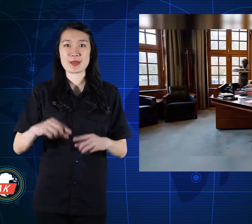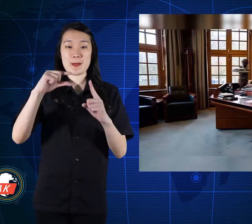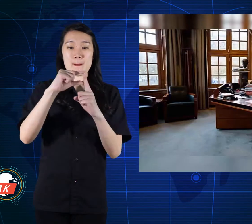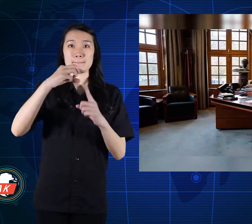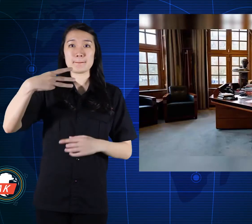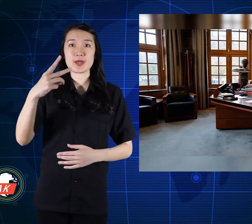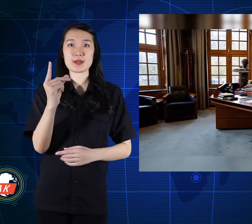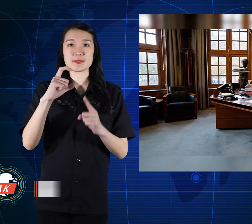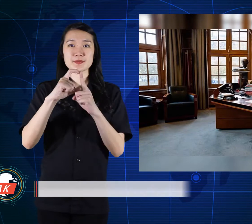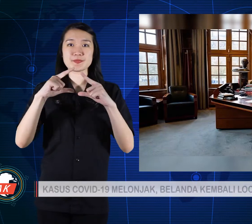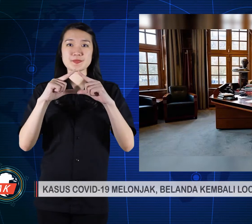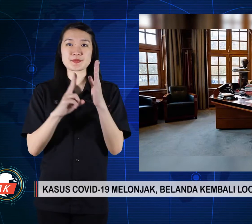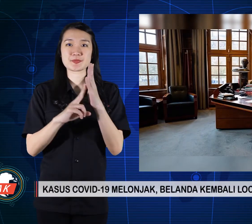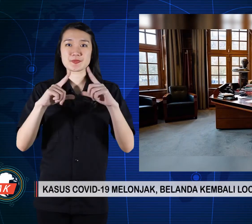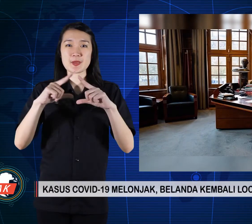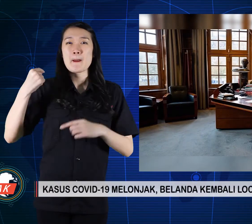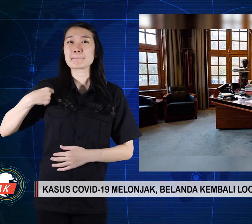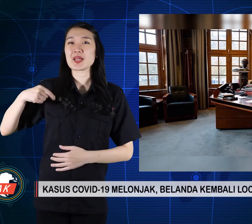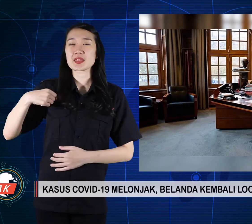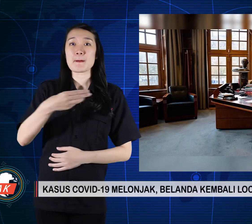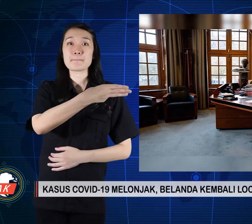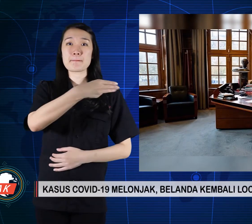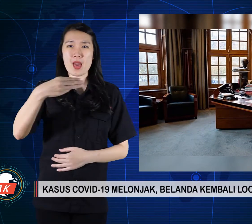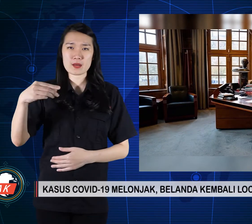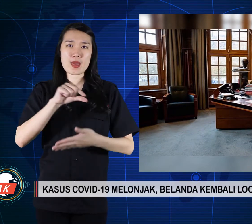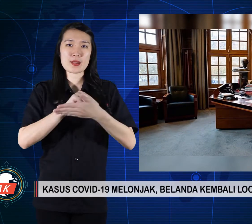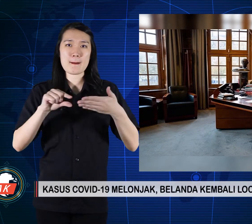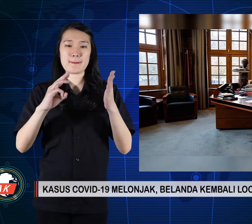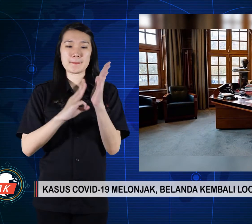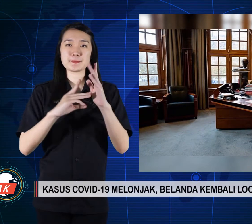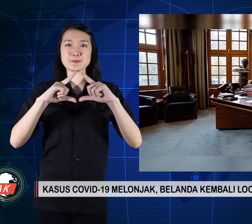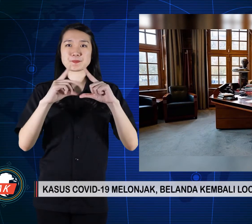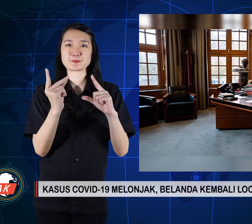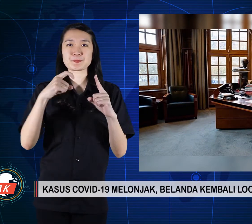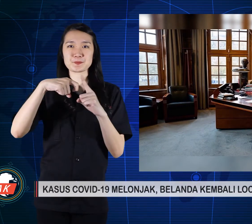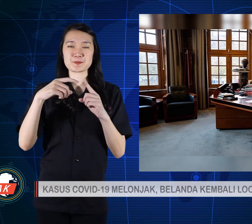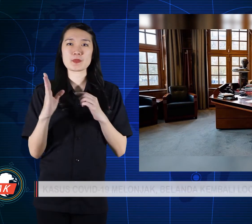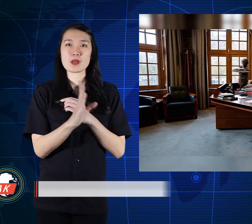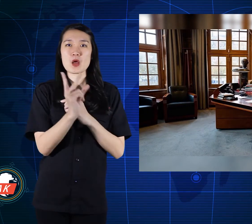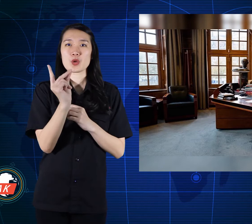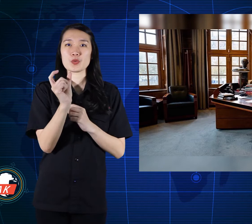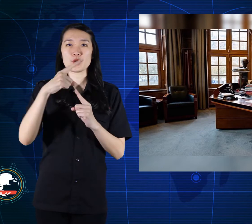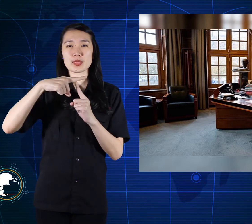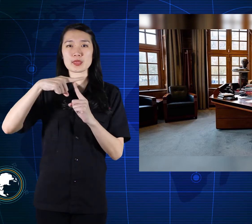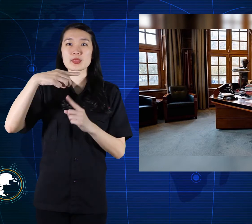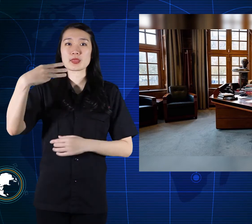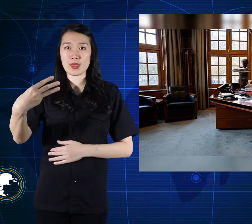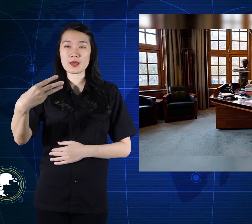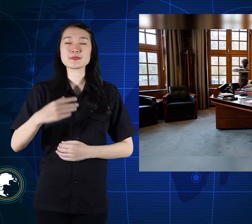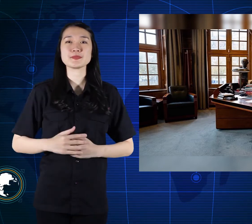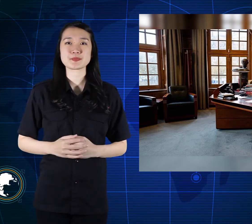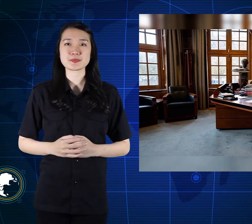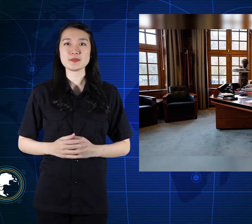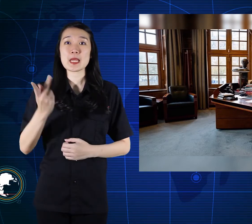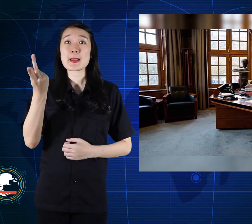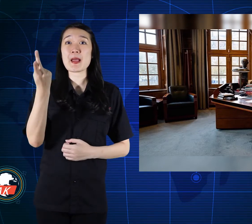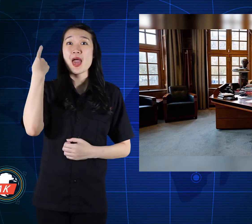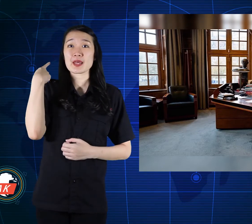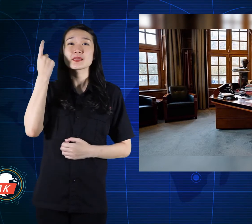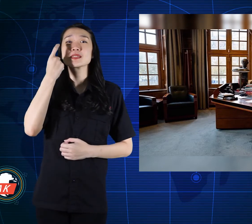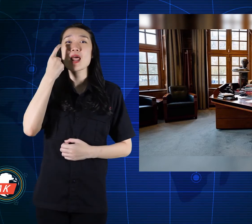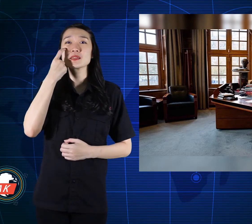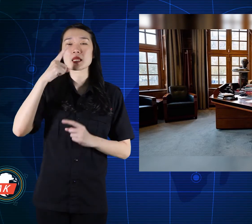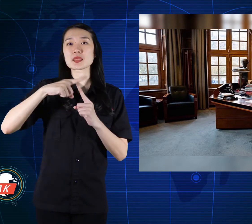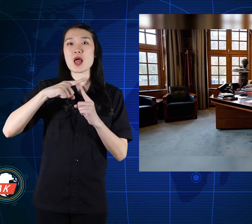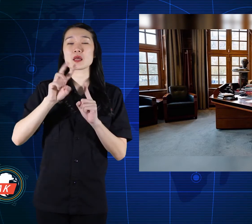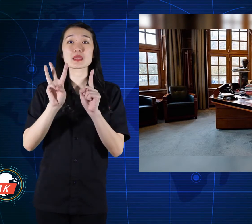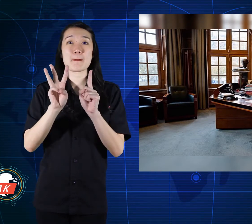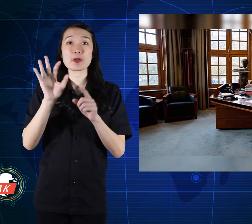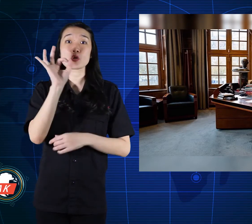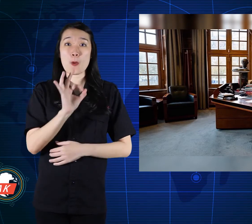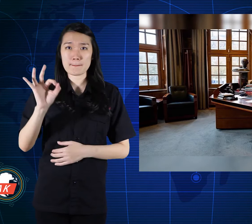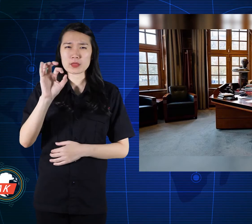Prime Minister of the Netherlands, Mark Rutte, yesterday Tuesday October 13th,